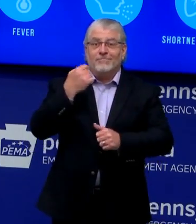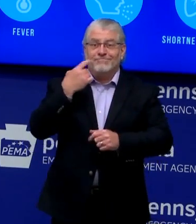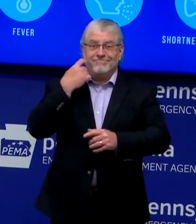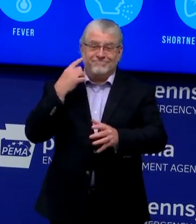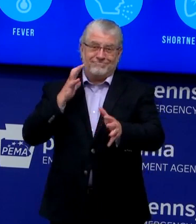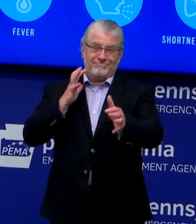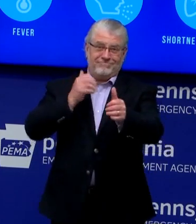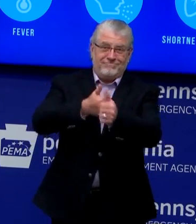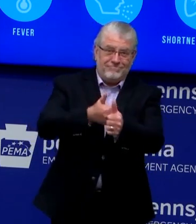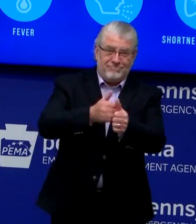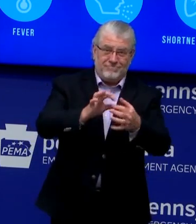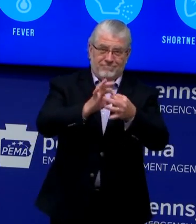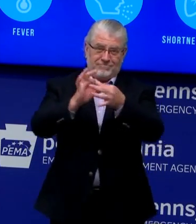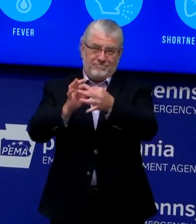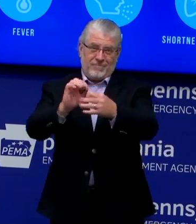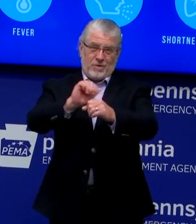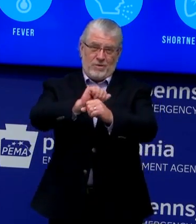GOOD AFTERNOON.